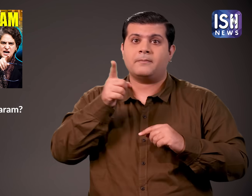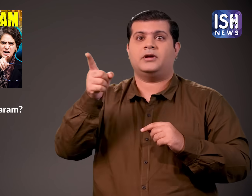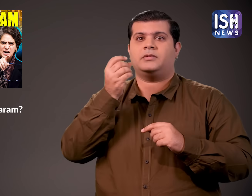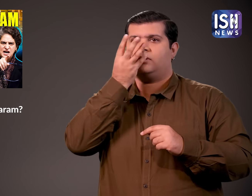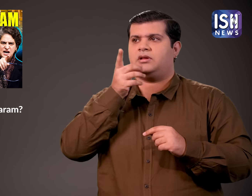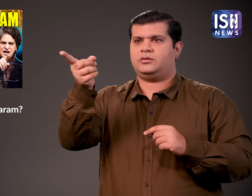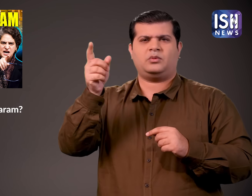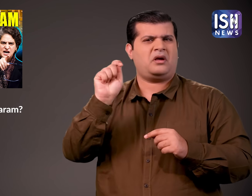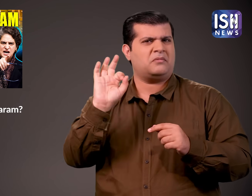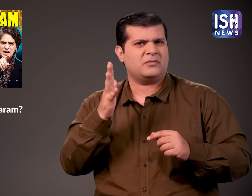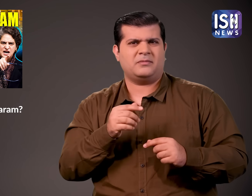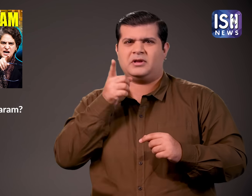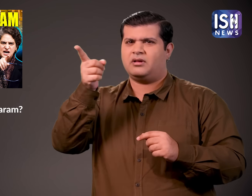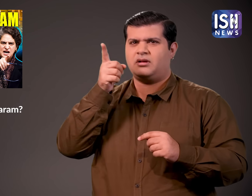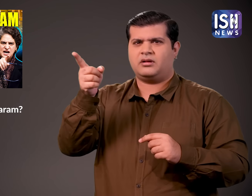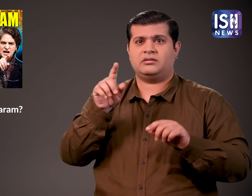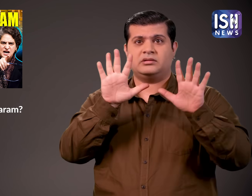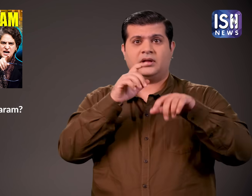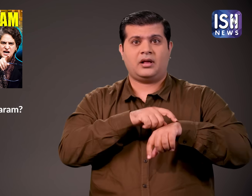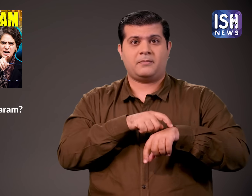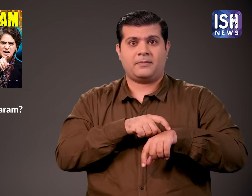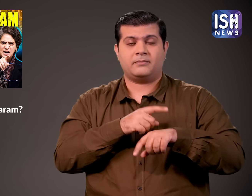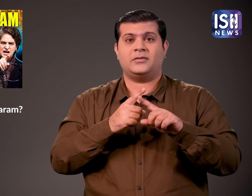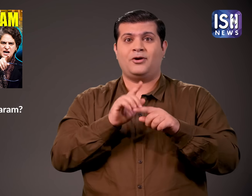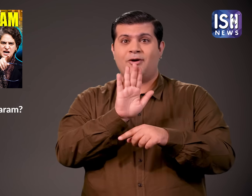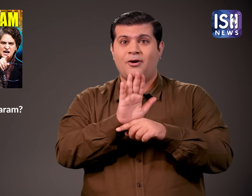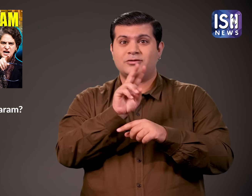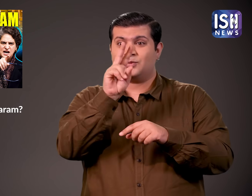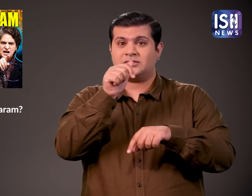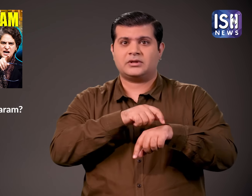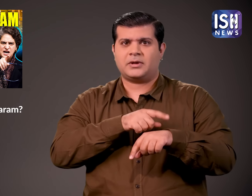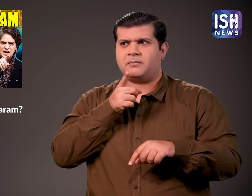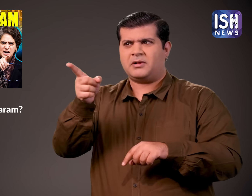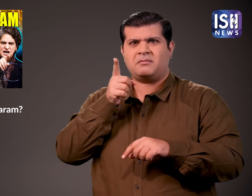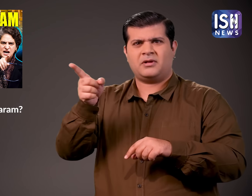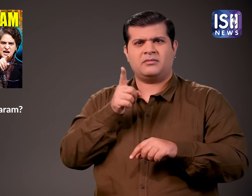PM Modi again blamed Nehru ji 10 times and the Congress 26 times for its incompetency.